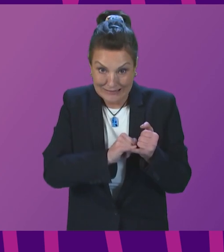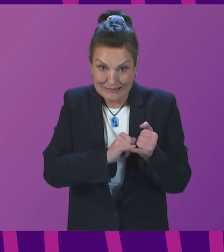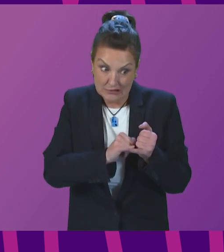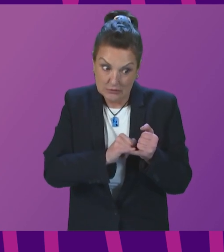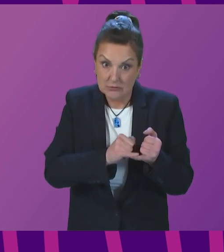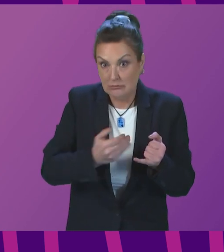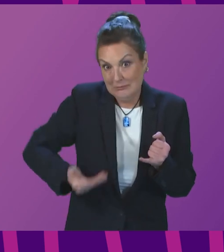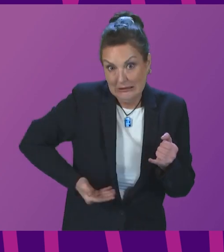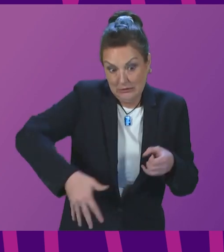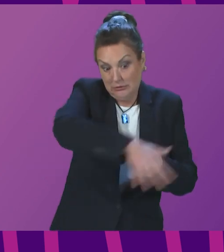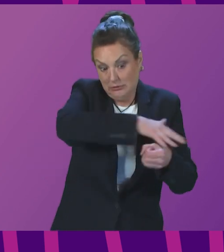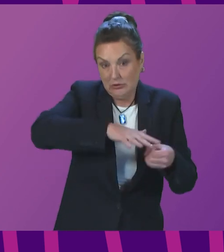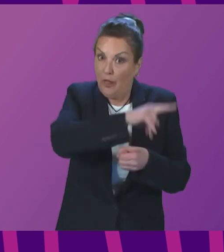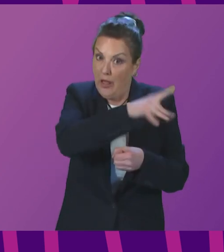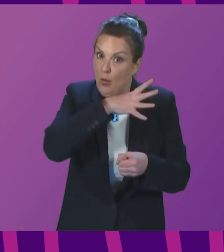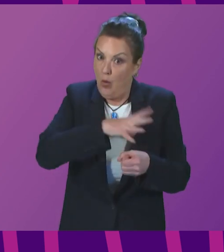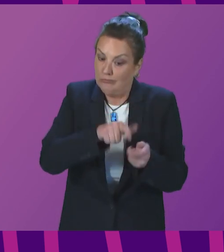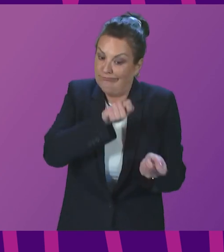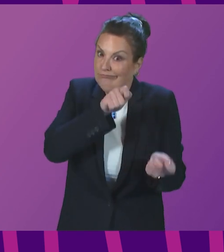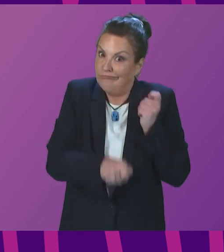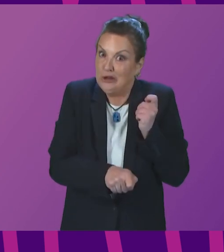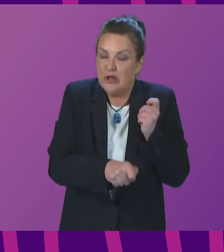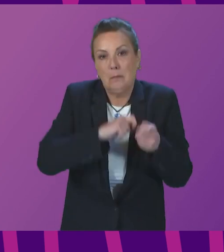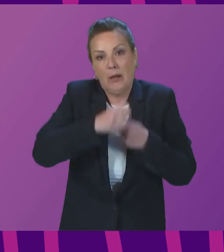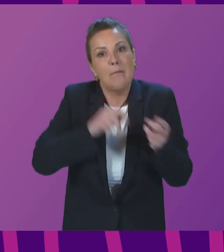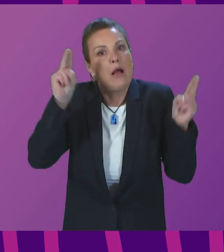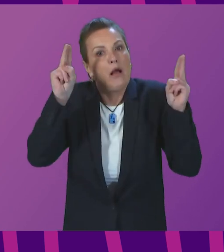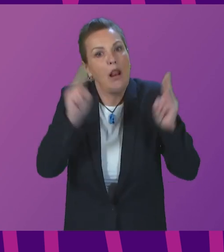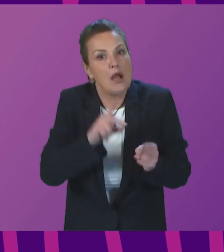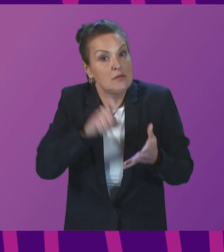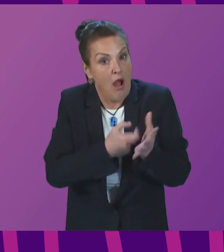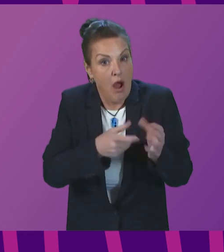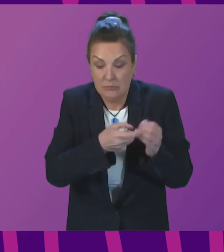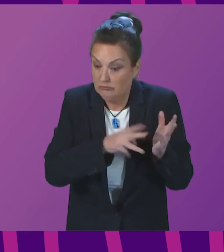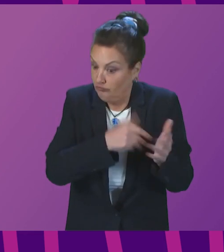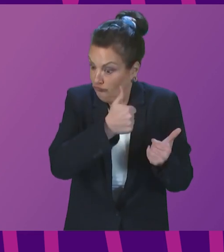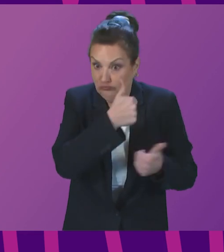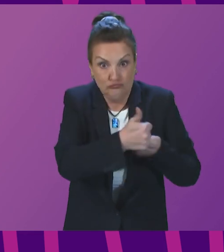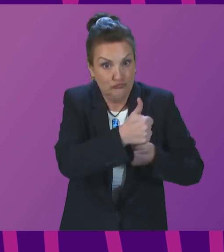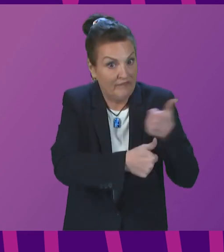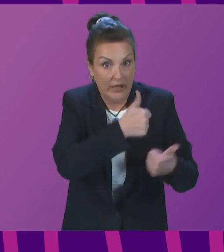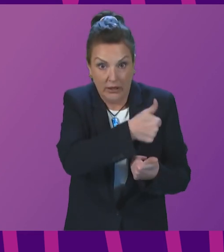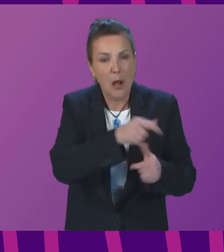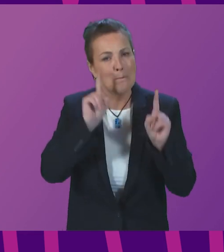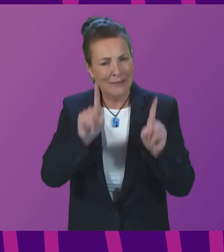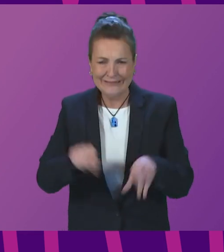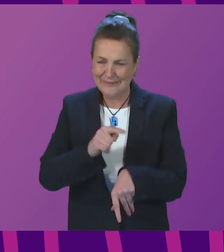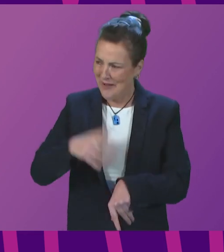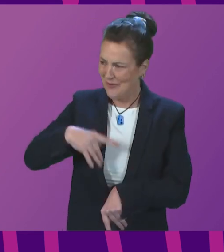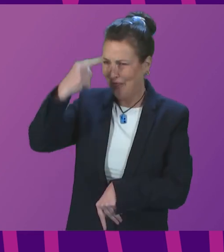That is something that we should all welcome. Of course, we also have to think about the impact on the environment of the use of oil and gas.